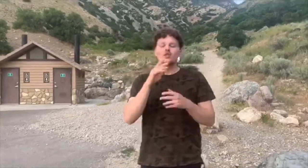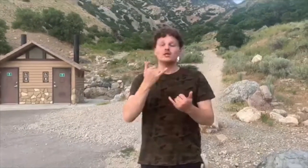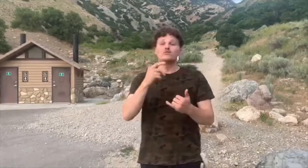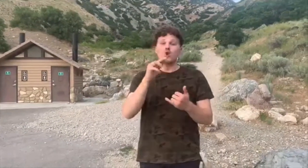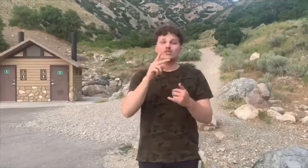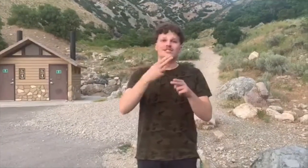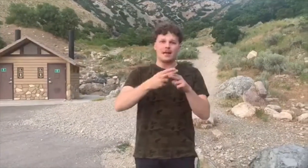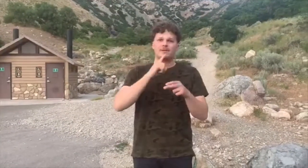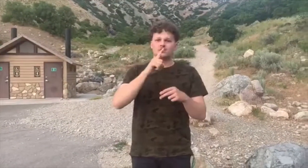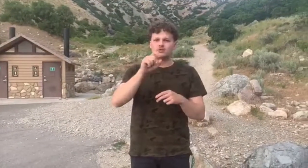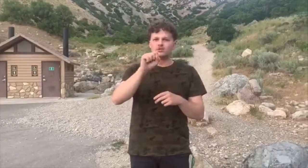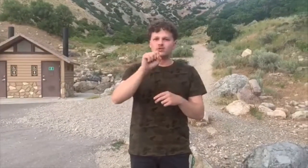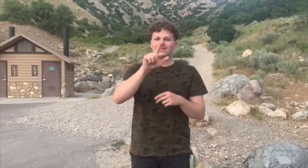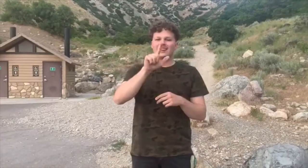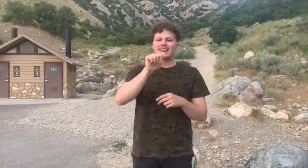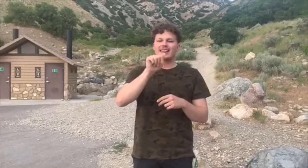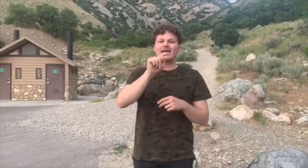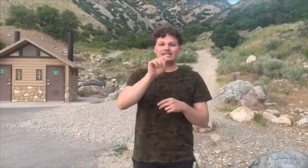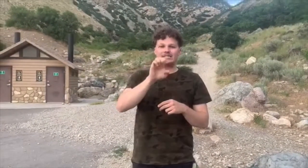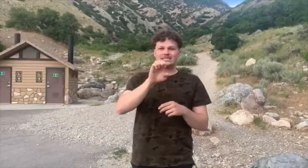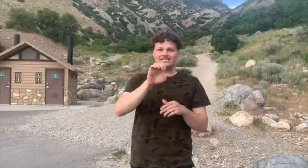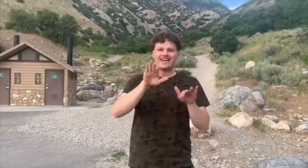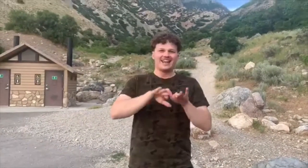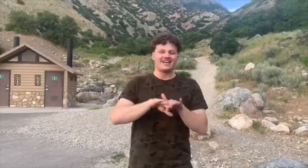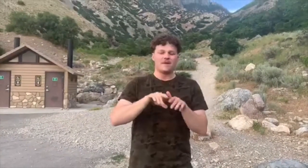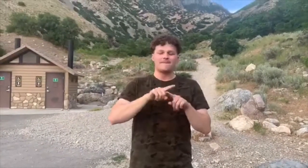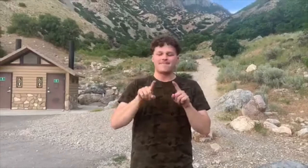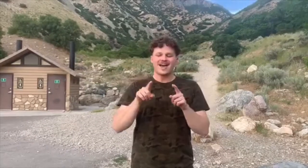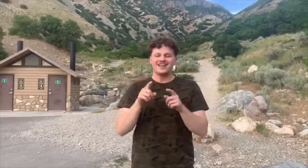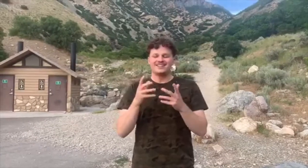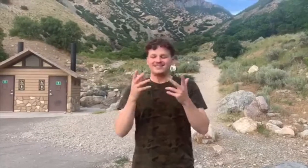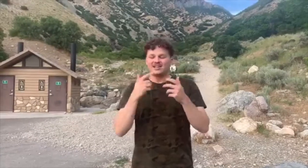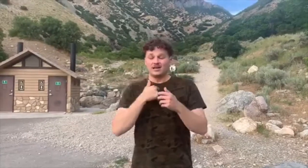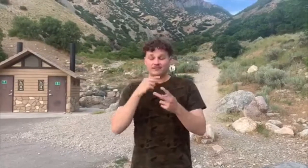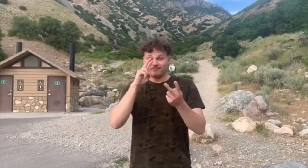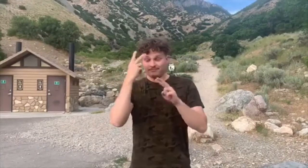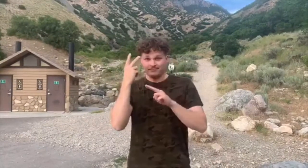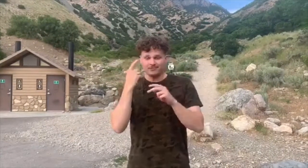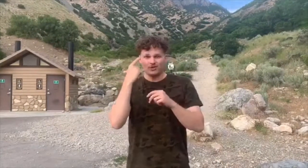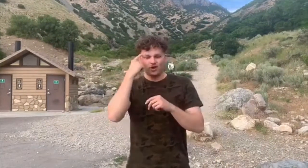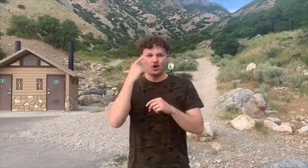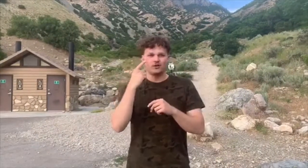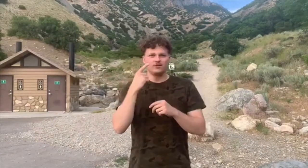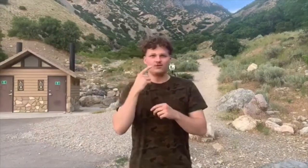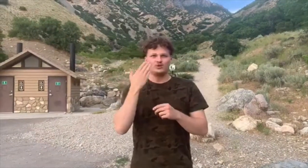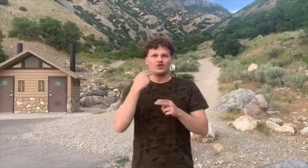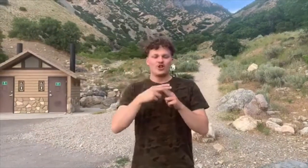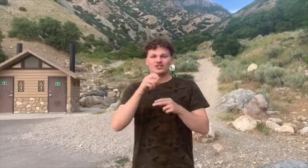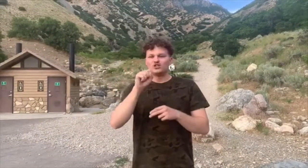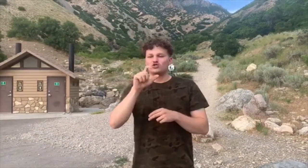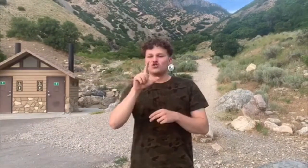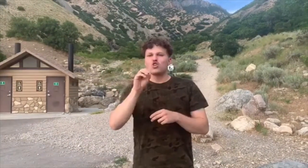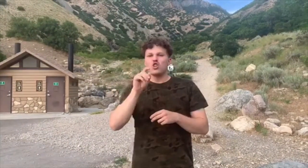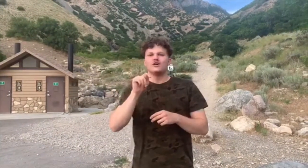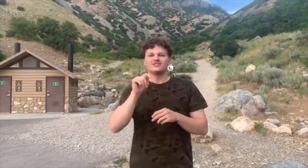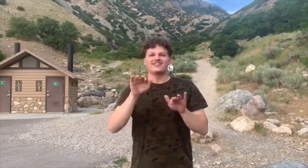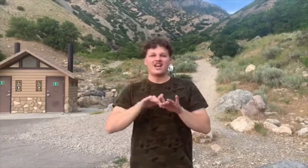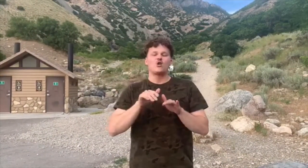So this park's name is 'Slate Canyon'. But I completely messed up and thought it was called Slot Canyon.